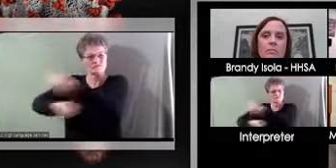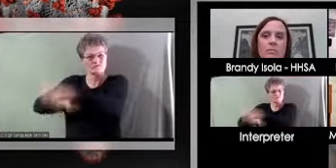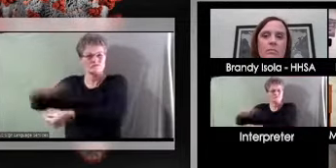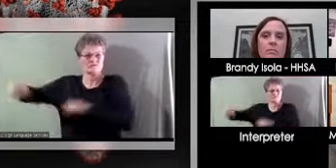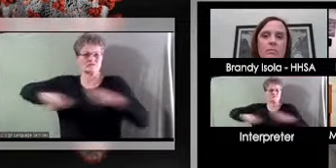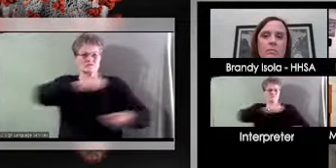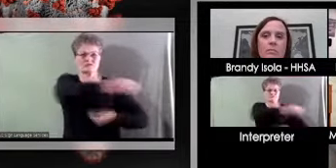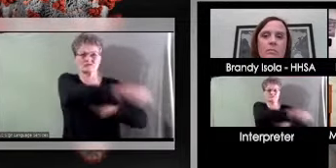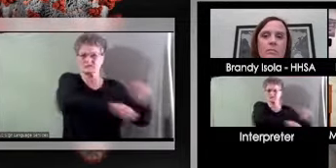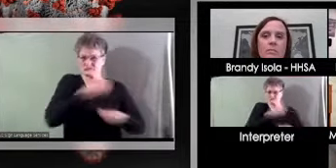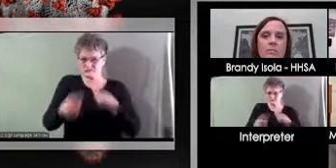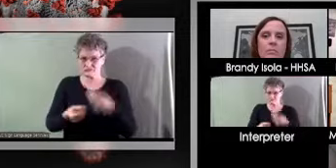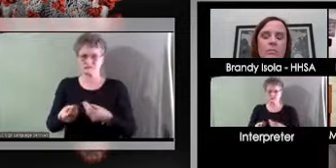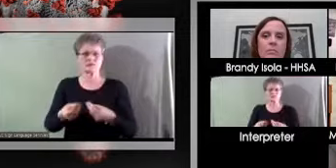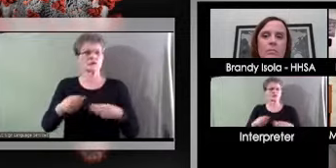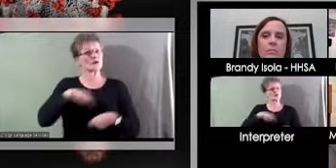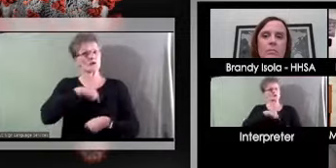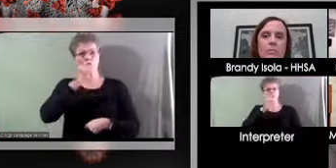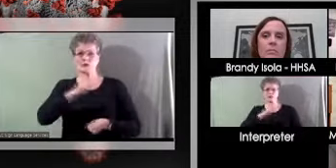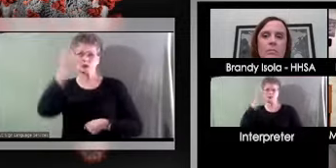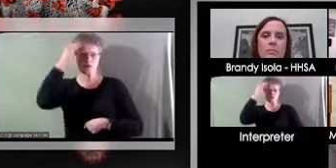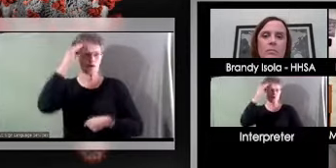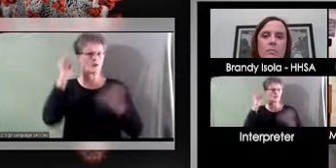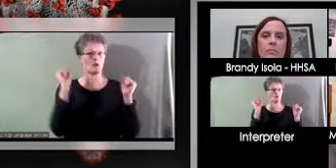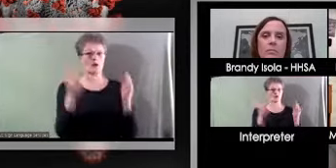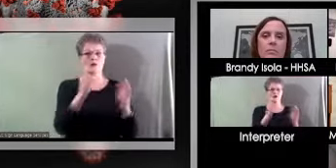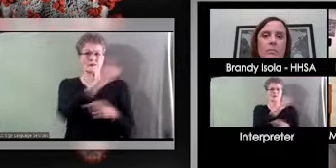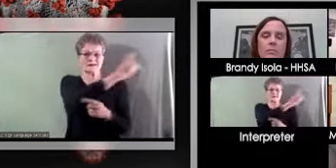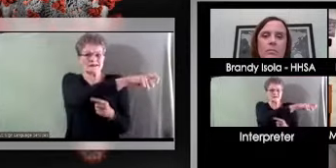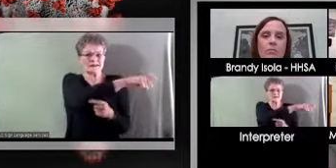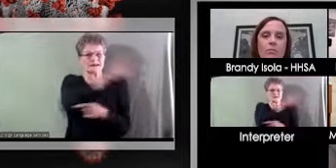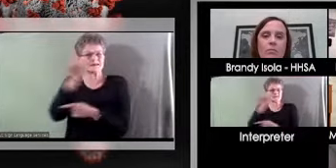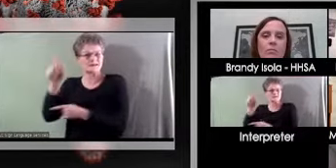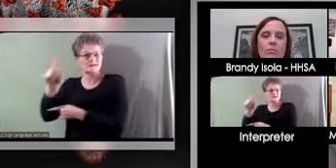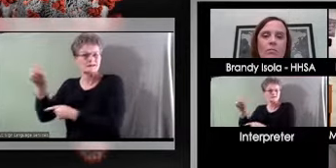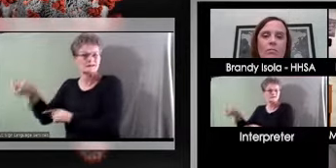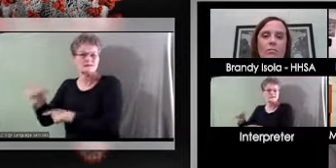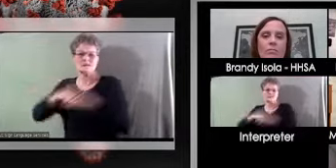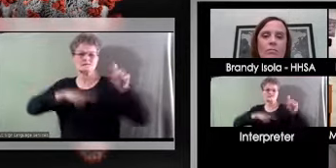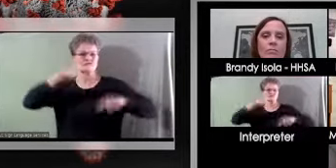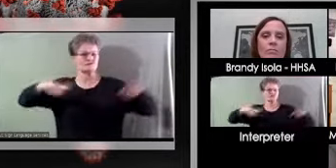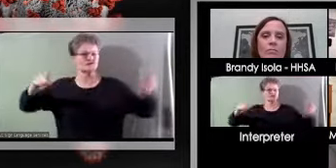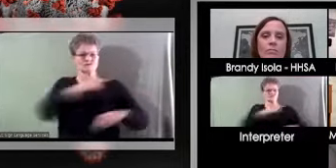the needs of our communities the best. Right, thanks.